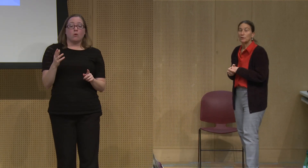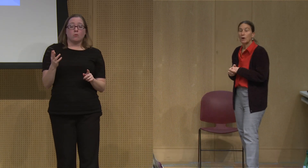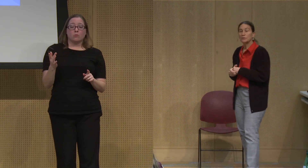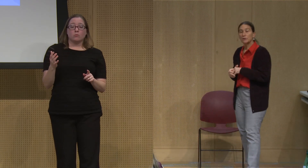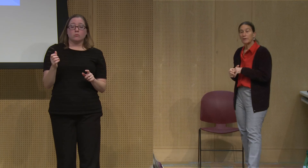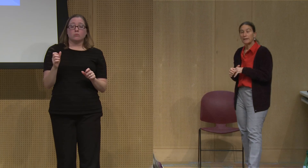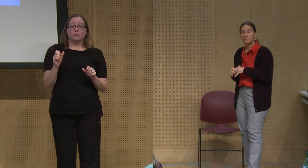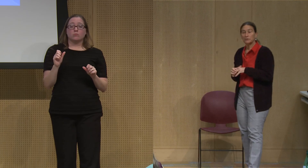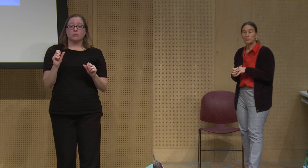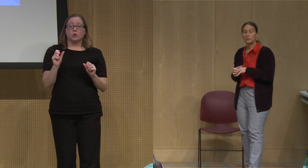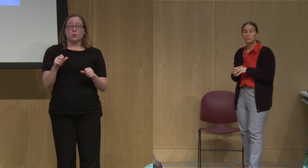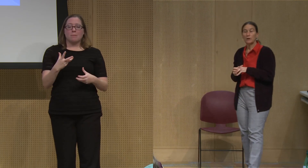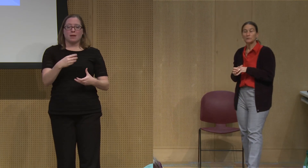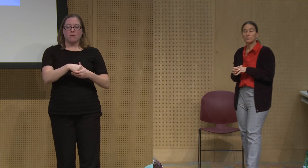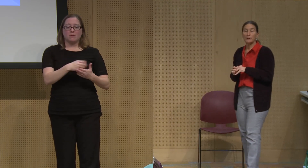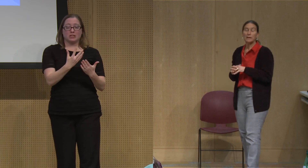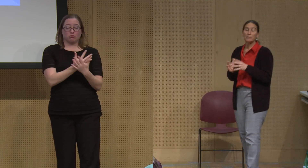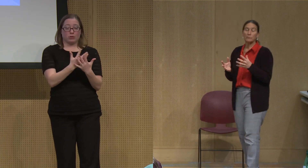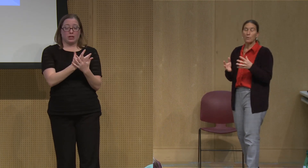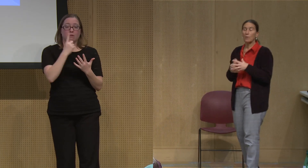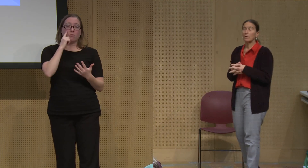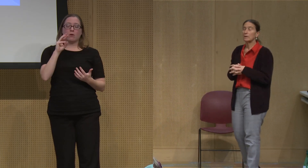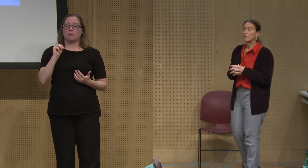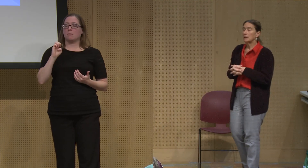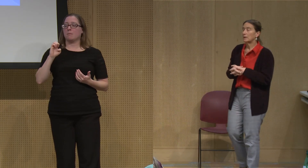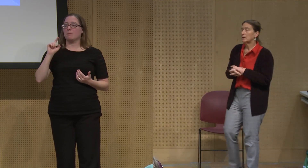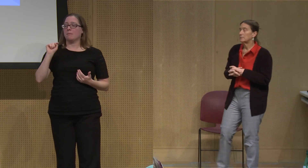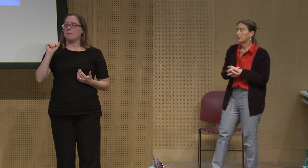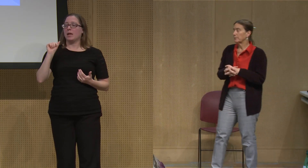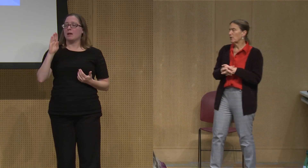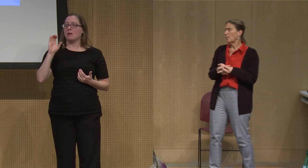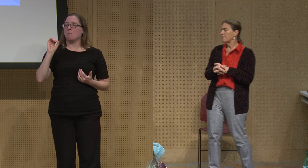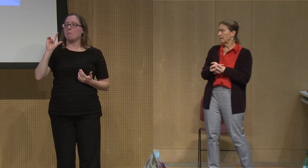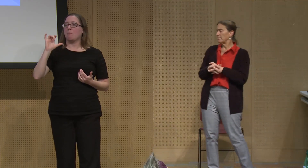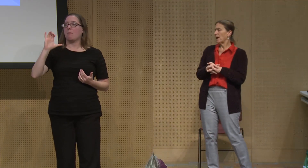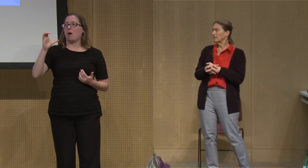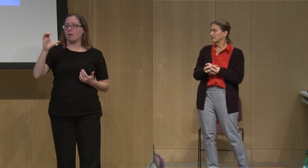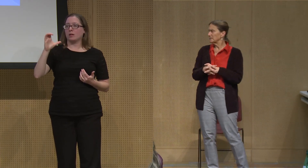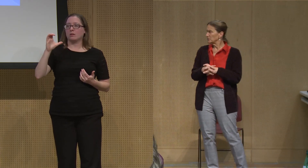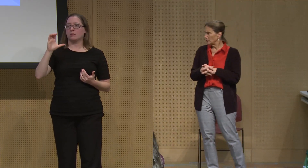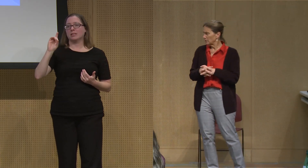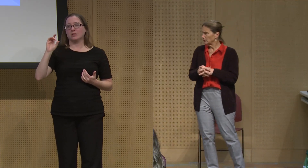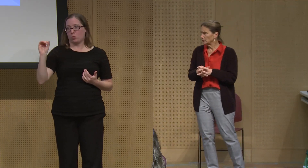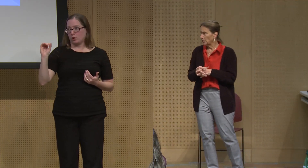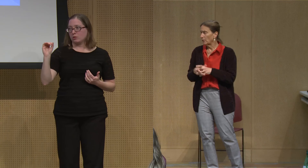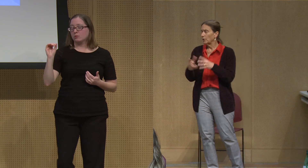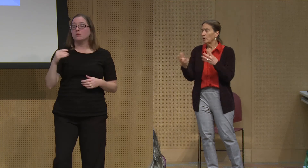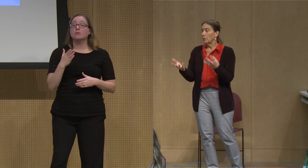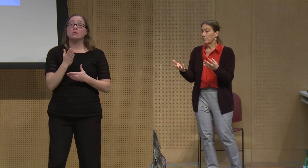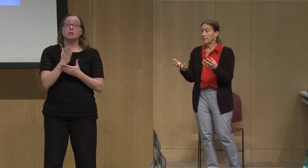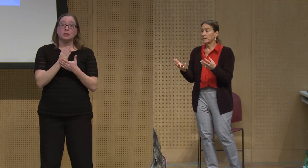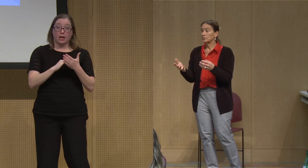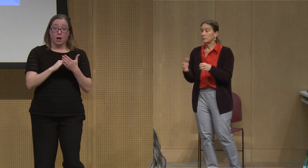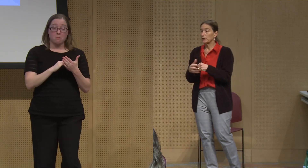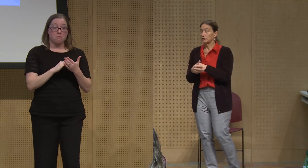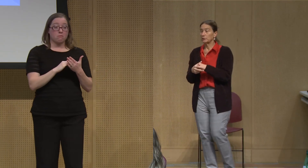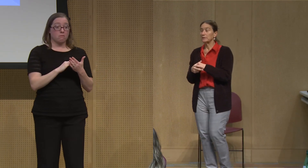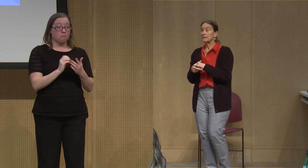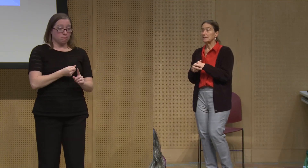YOU ALSO GET INTO SCREENING FOR, UH, WHAT WE CALL METABOLIC DISORDERS. SO ONE OF THE THINGS WE--THERE ARE CERTAIN